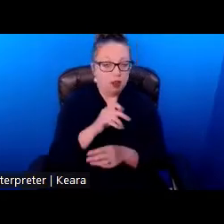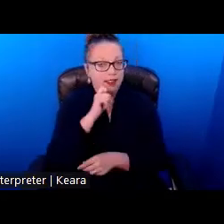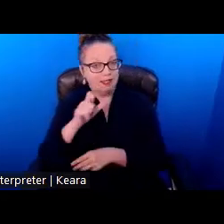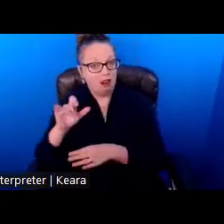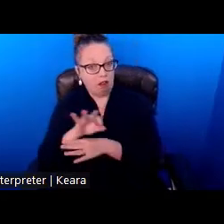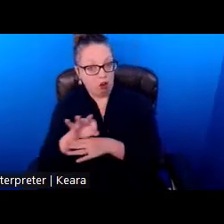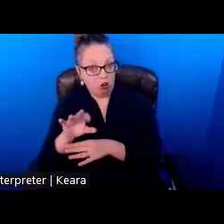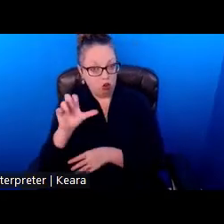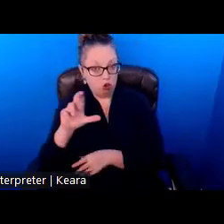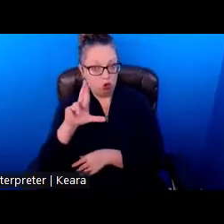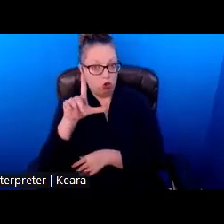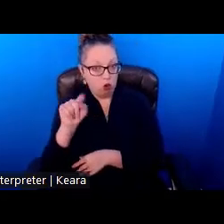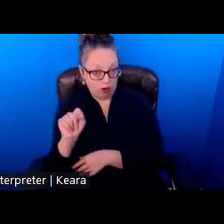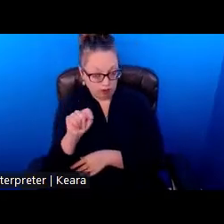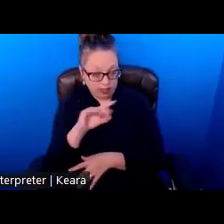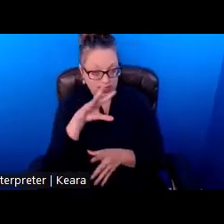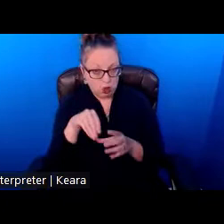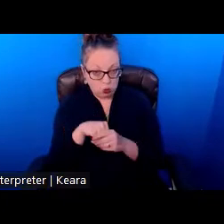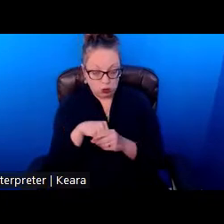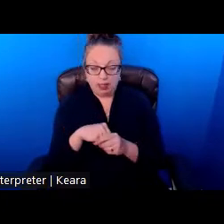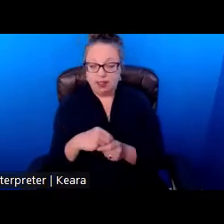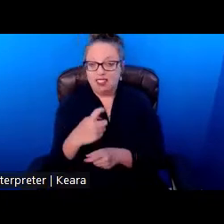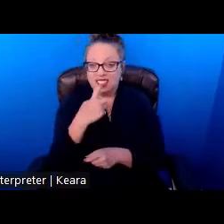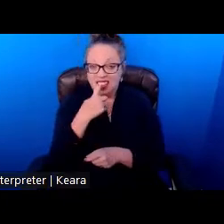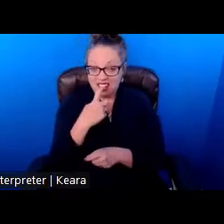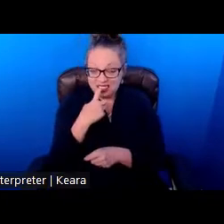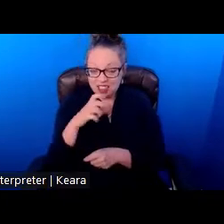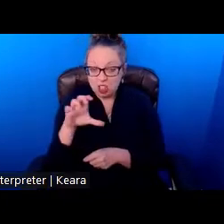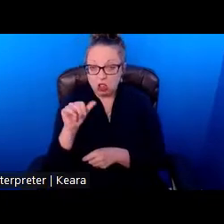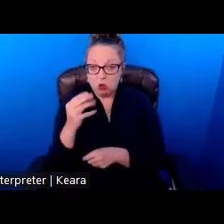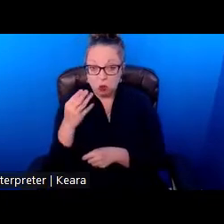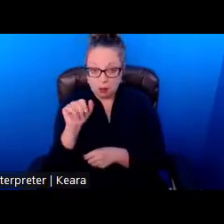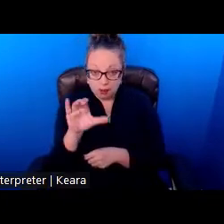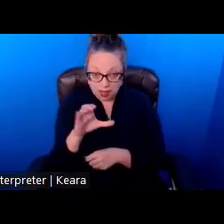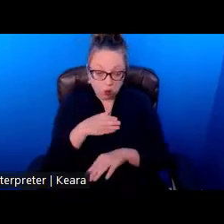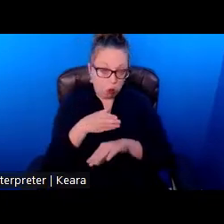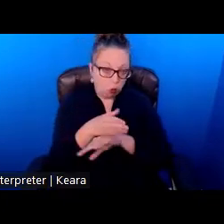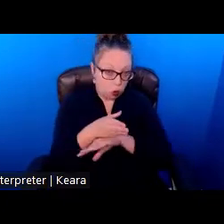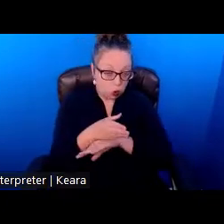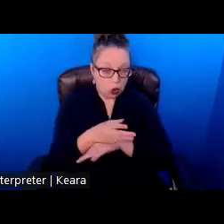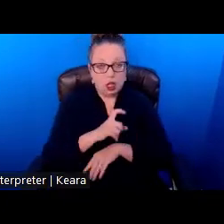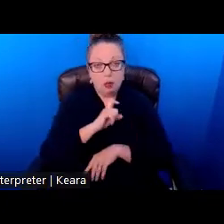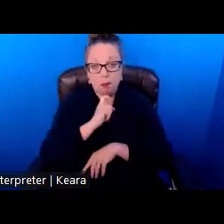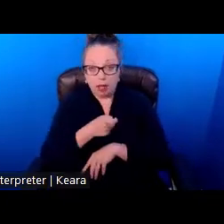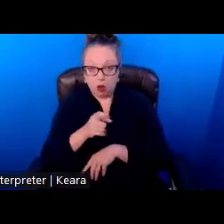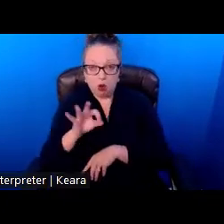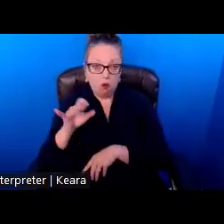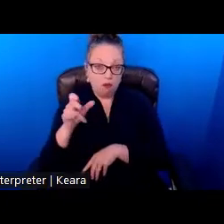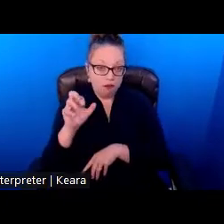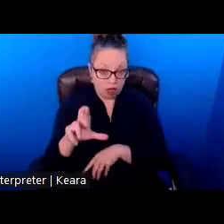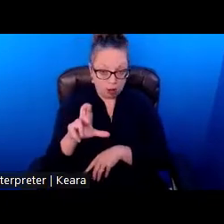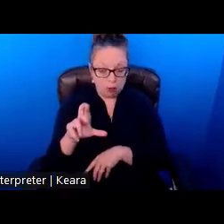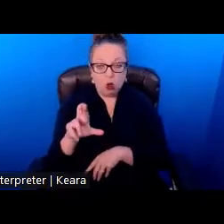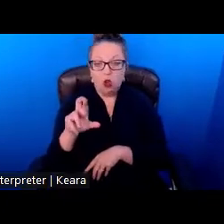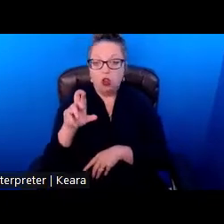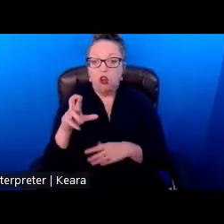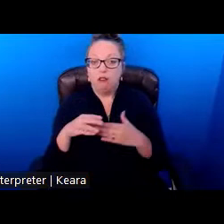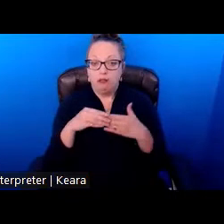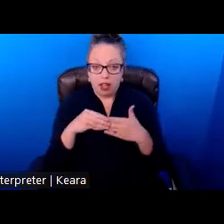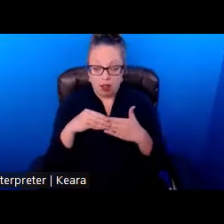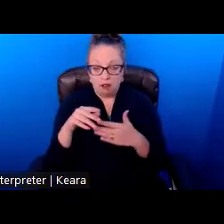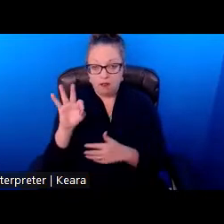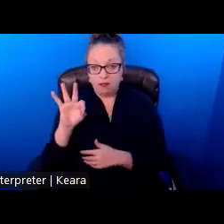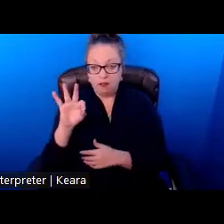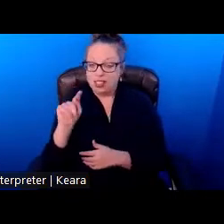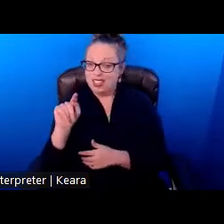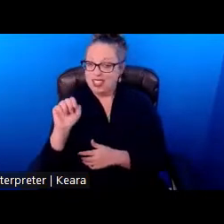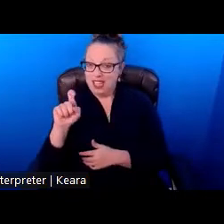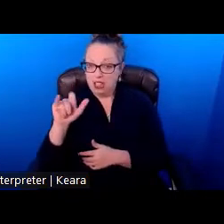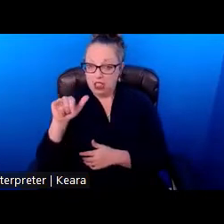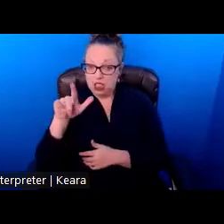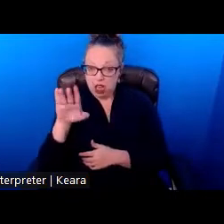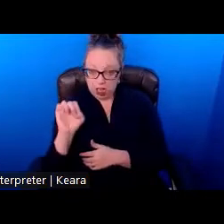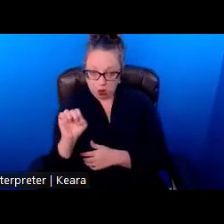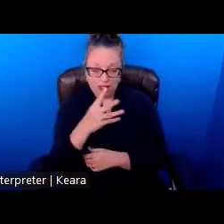including those made of ceramics, glass, wood, metal, fiber, textiles, and recycled materials.